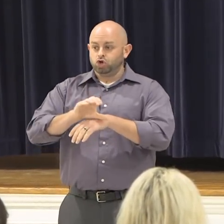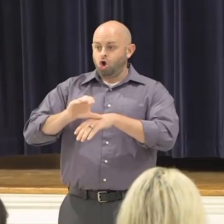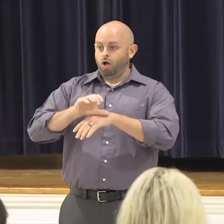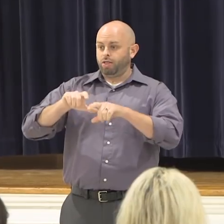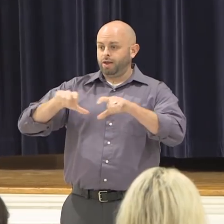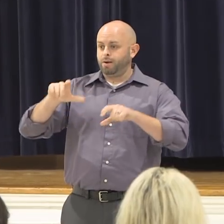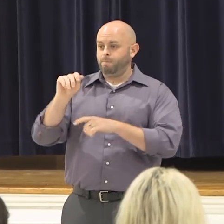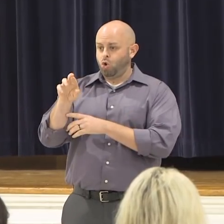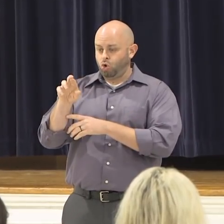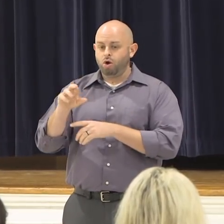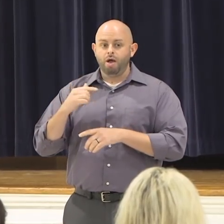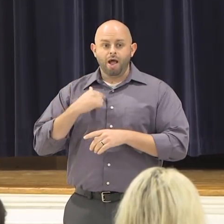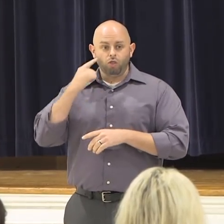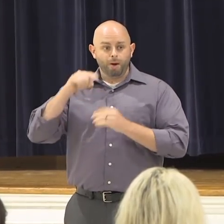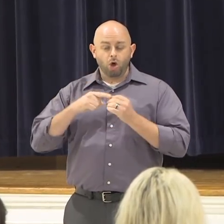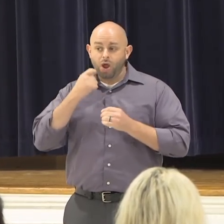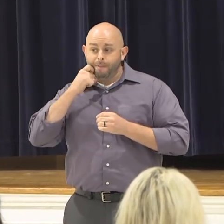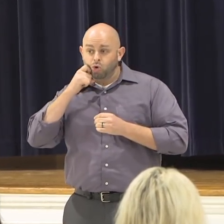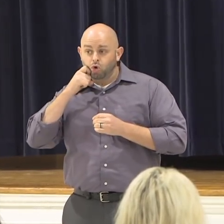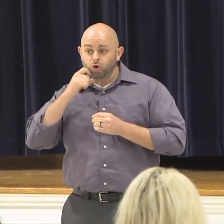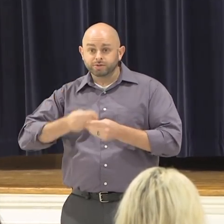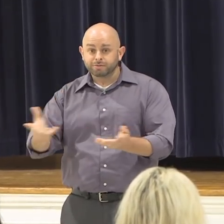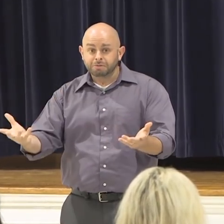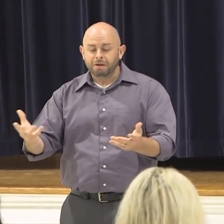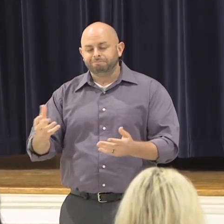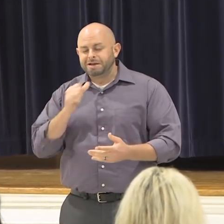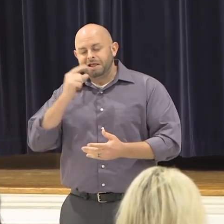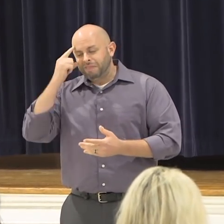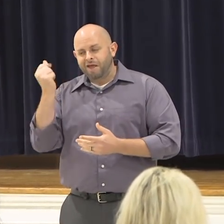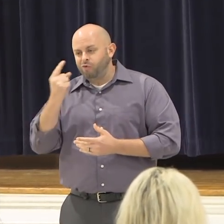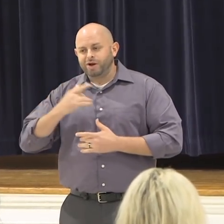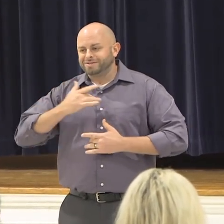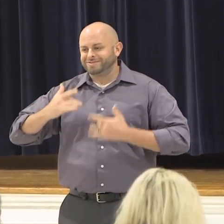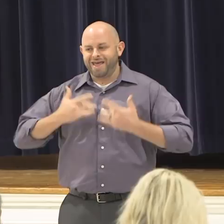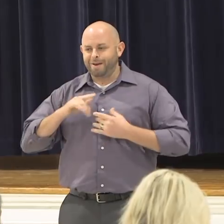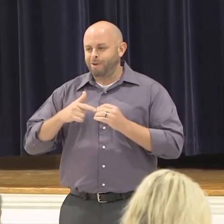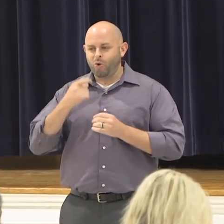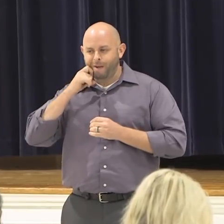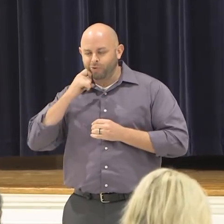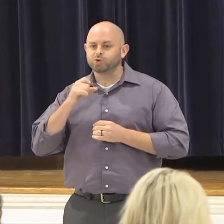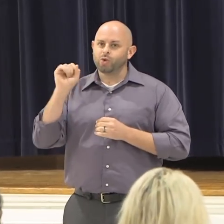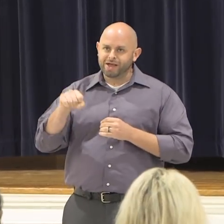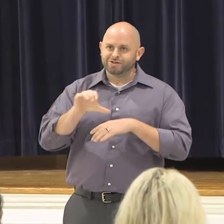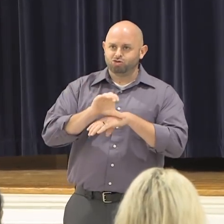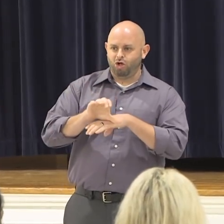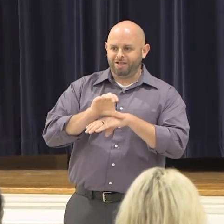I thought about apples but then I didn't think that everyone would be as excited about apples so yes it's chocolate everything in